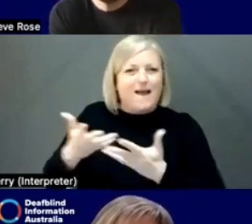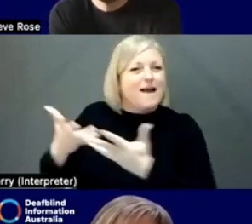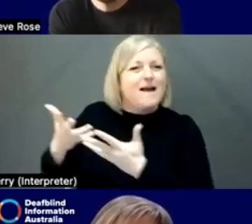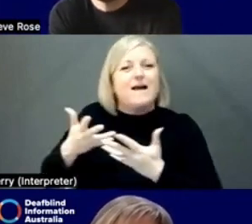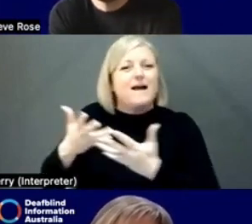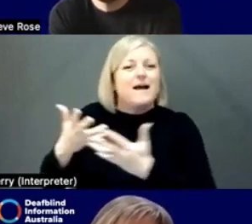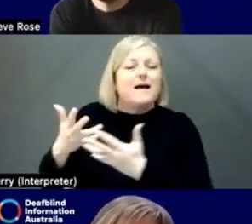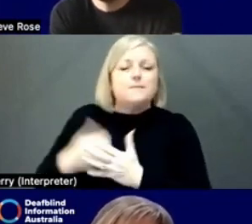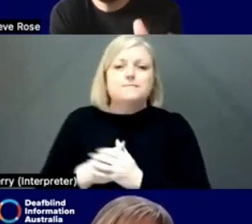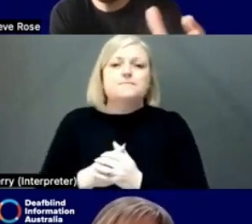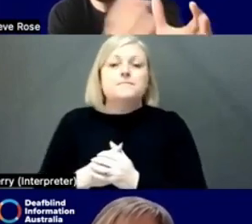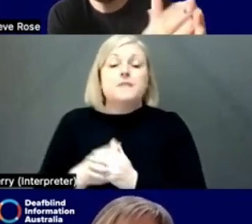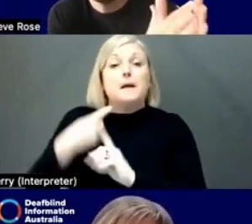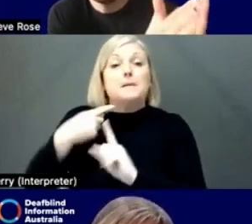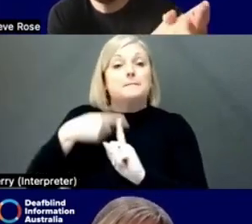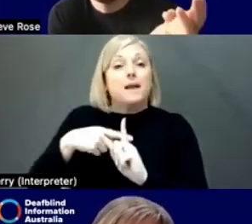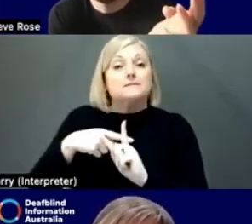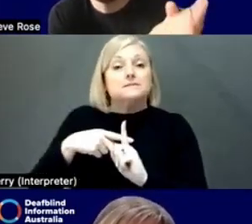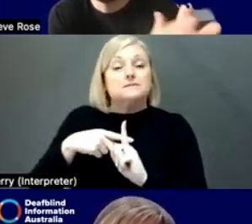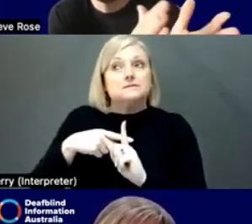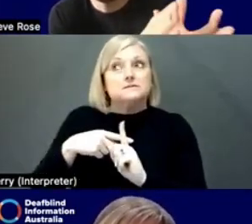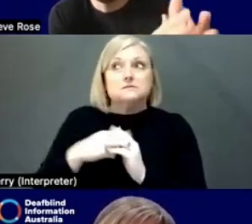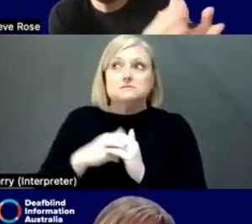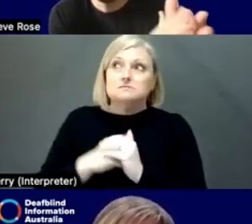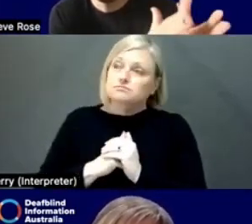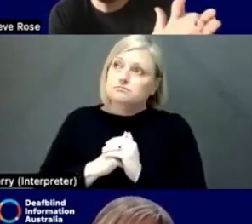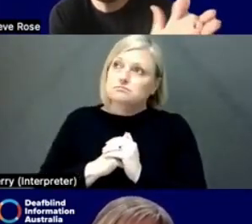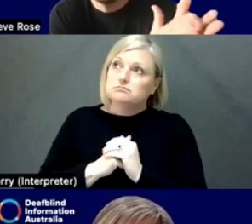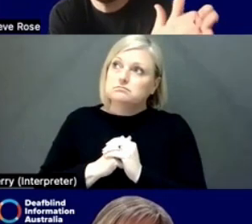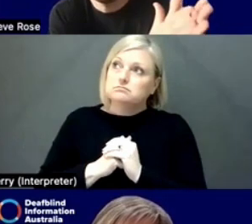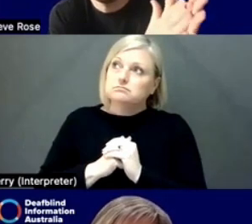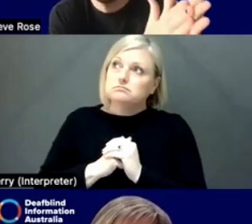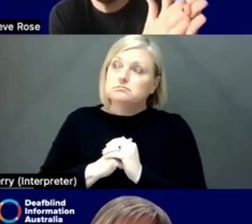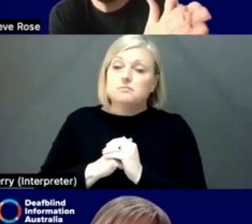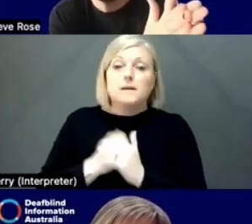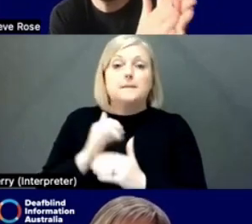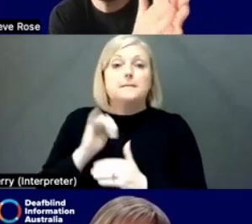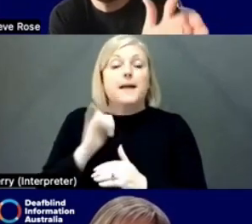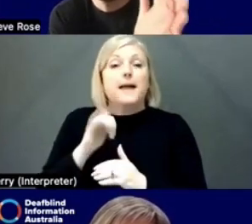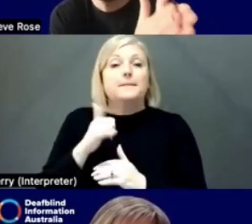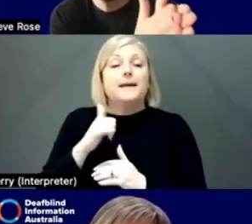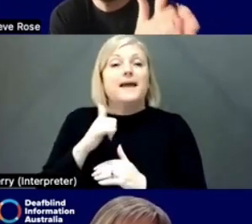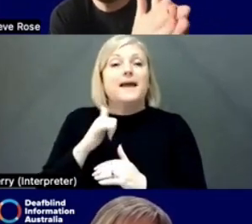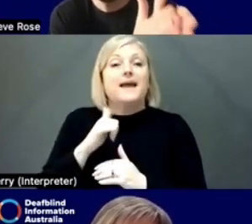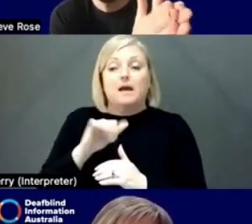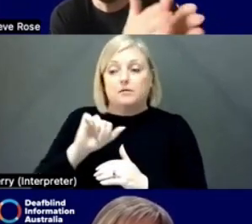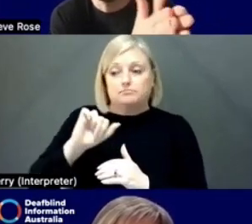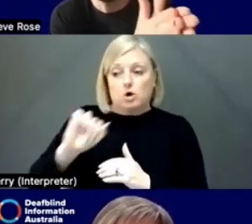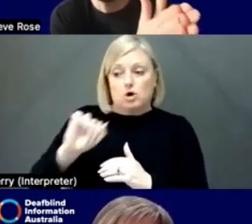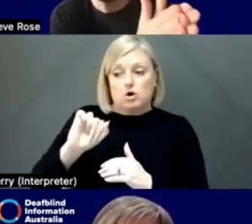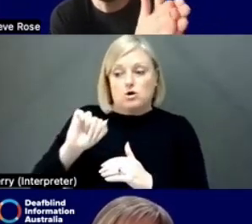Really establishing, I think the bottom, it's that emotional connection or stability, the